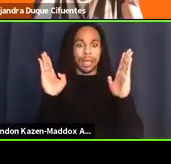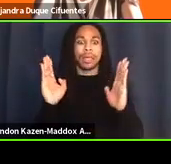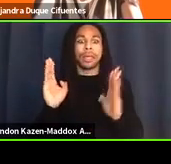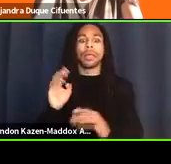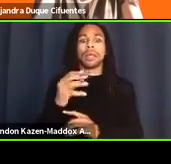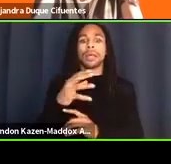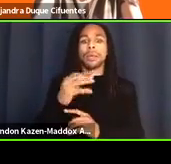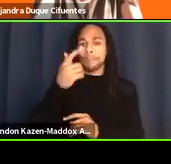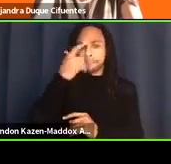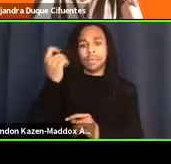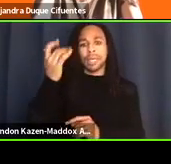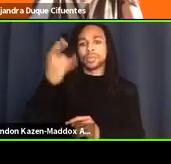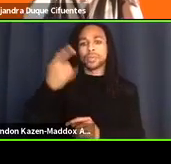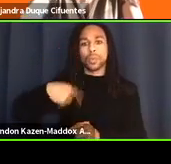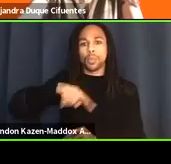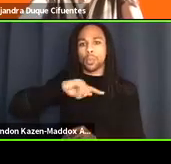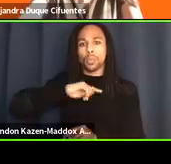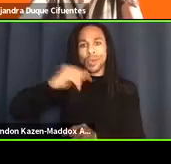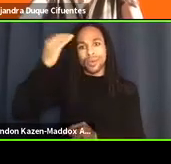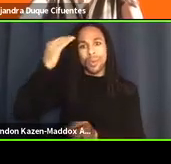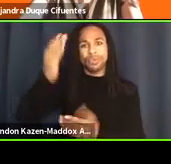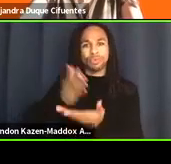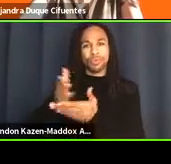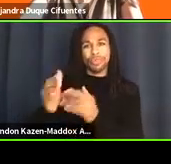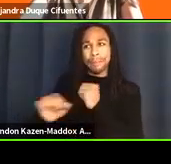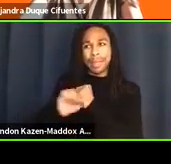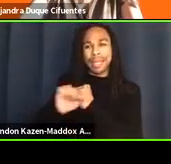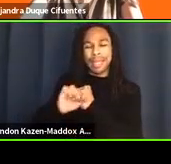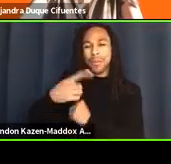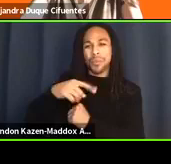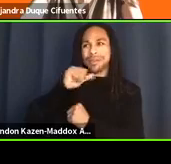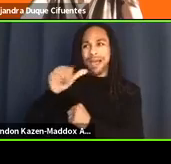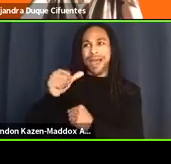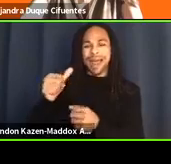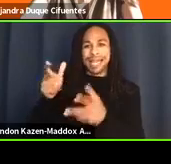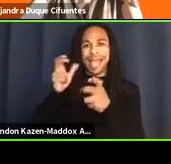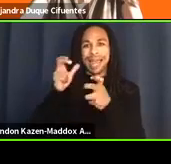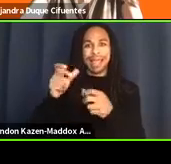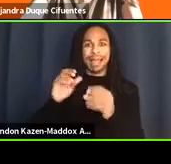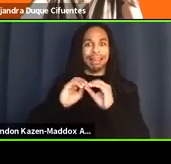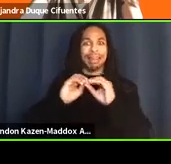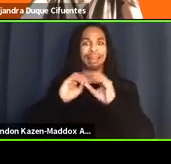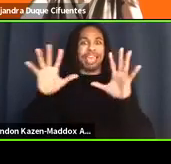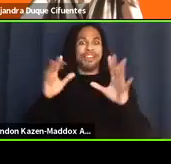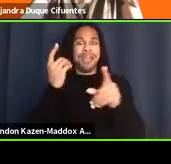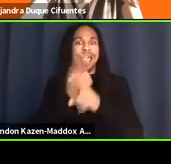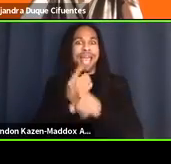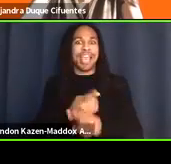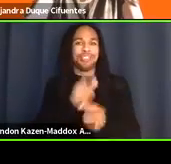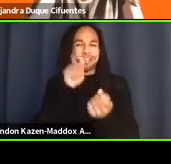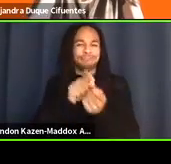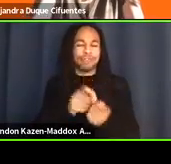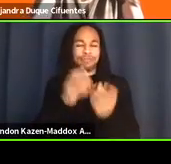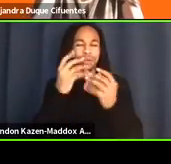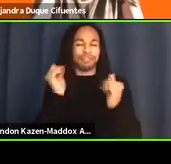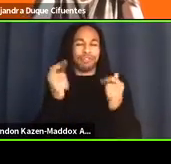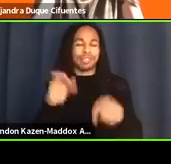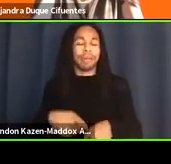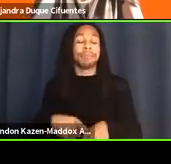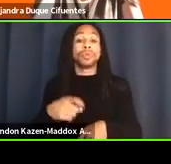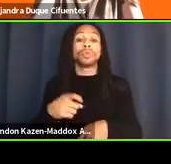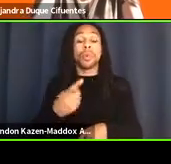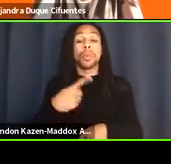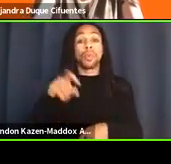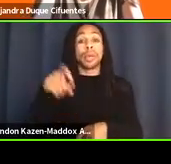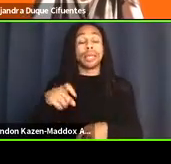doing everything they can to work with them, promote them, whatever it is and we want our